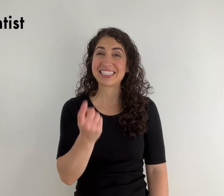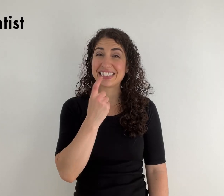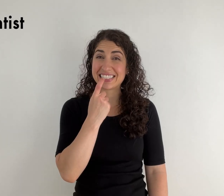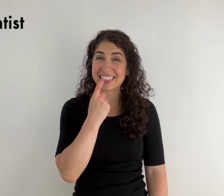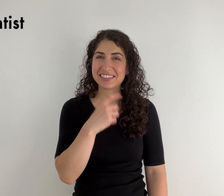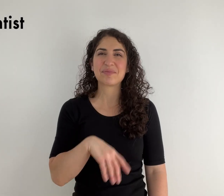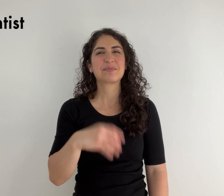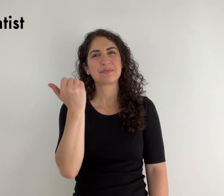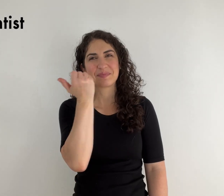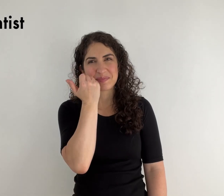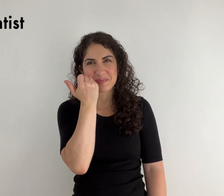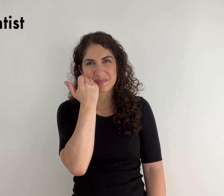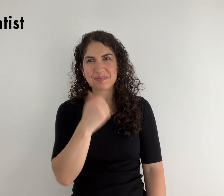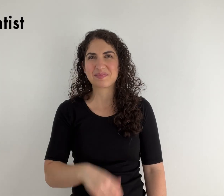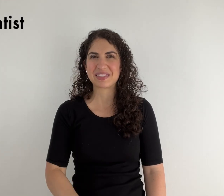DENTIST or DENTIST